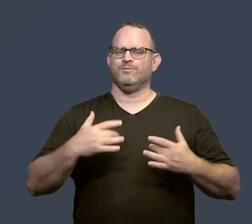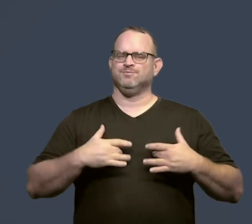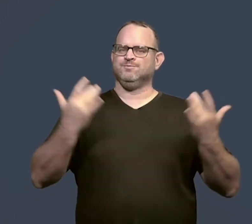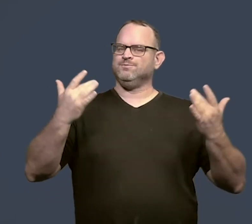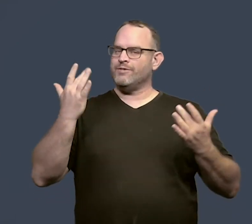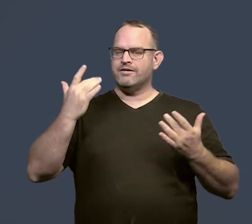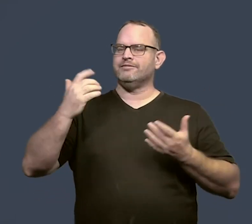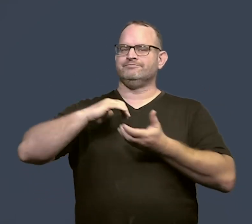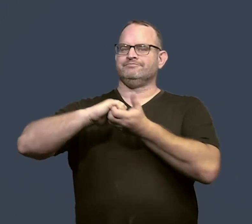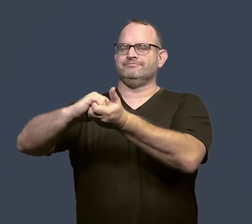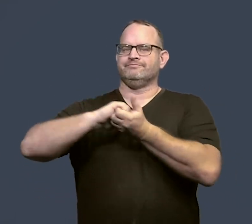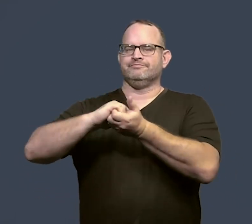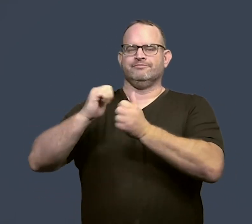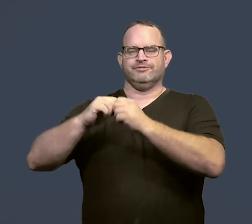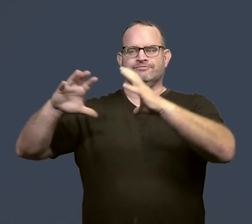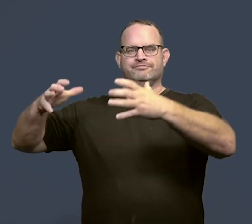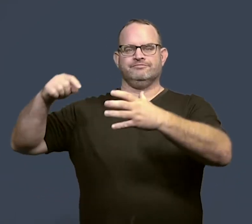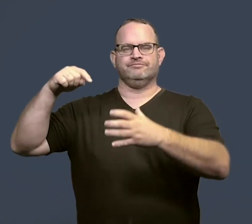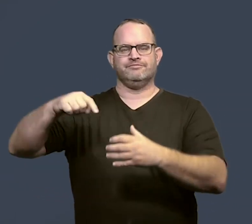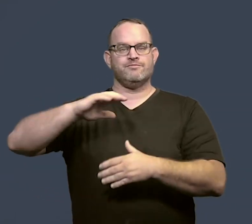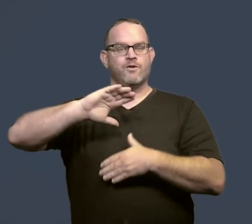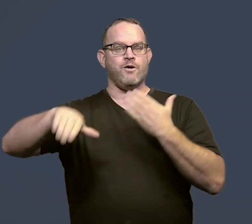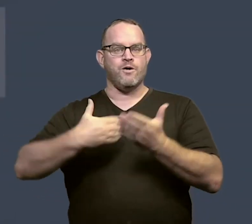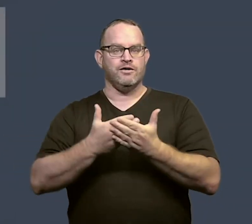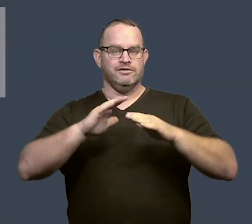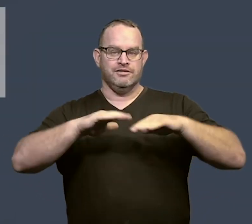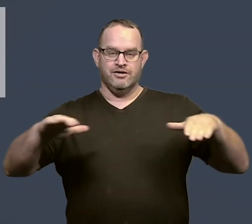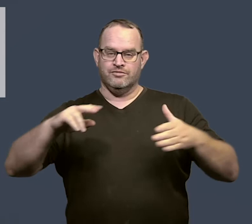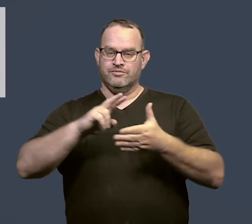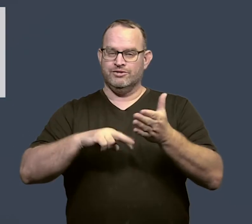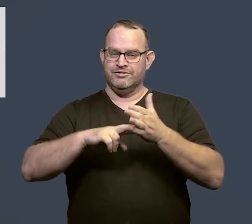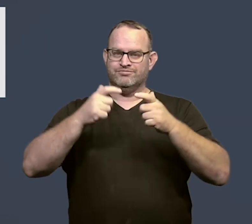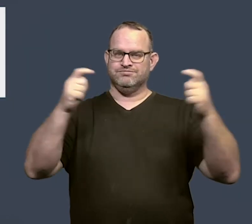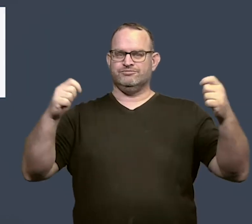I am thrilled to have an opportunity to work closely with All Children Reading: A Grand Challenge for Development.